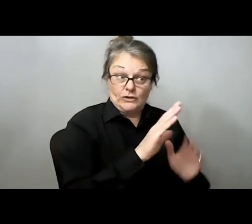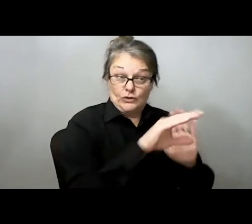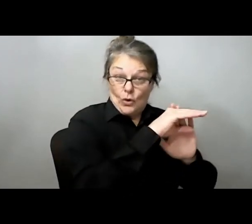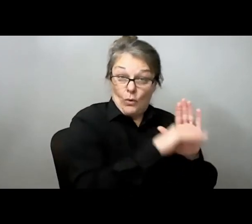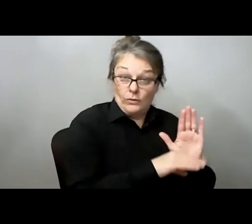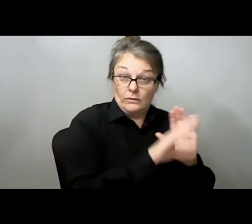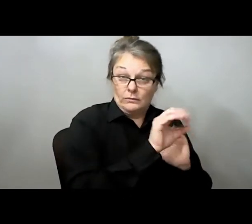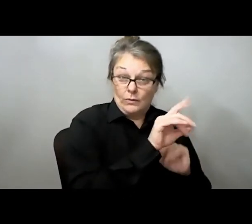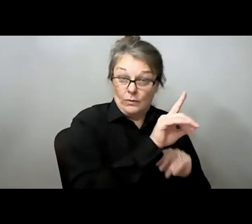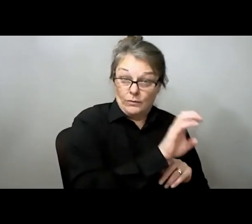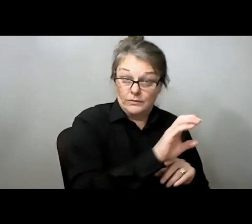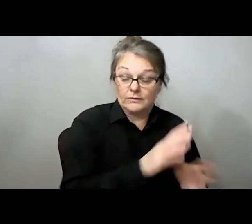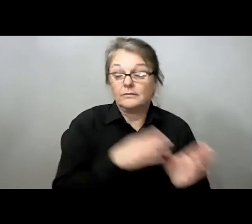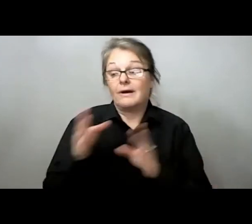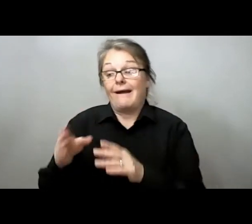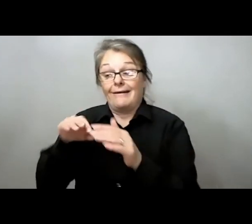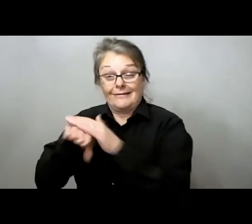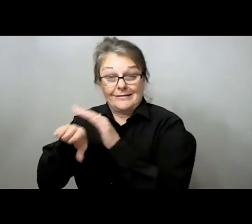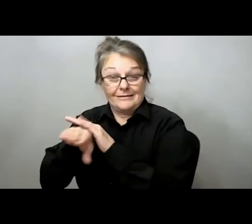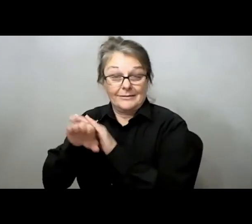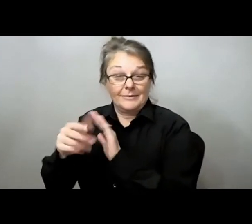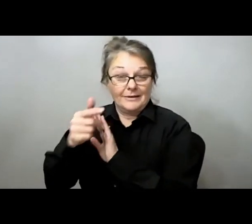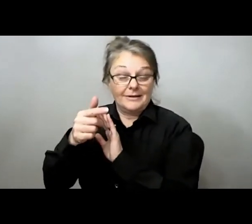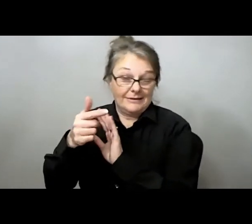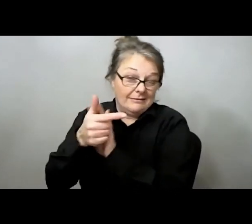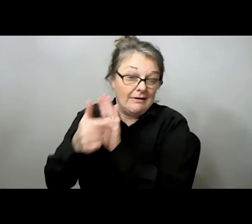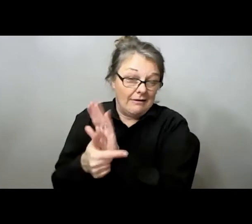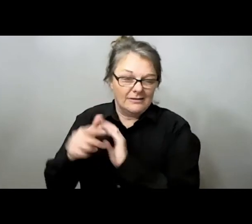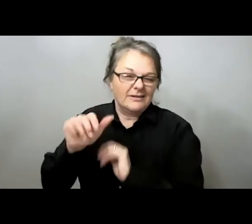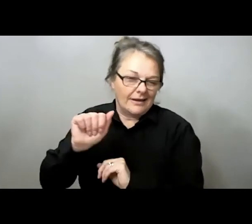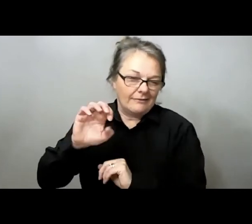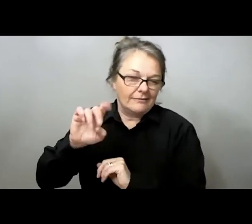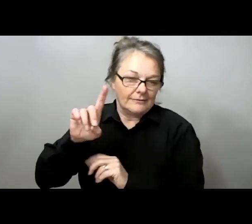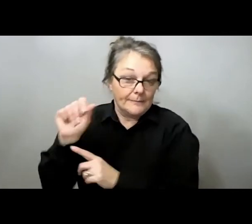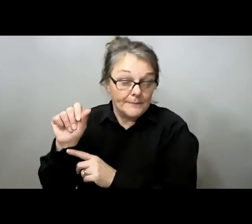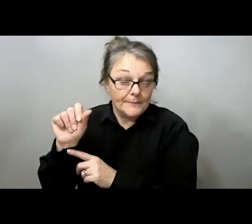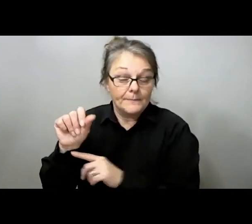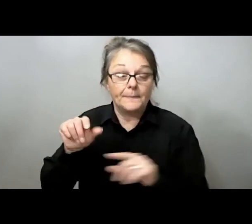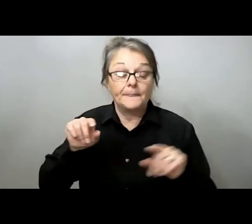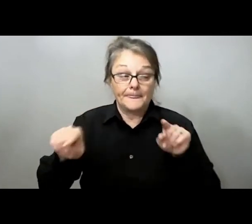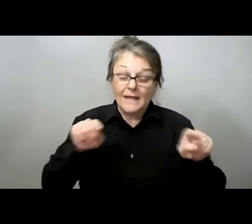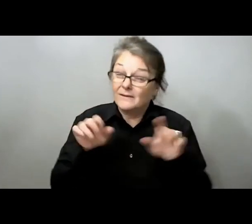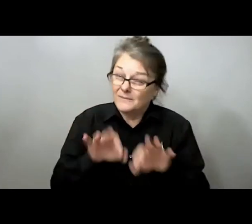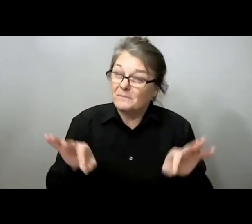AND THE ACCESSIBILITY LAWS, THE AODA, ARE IMPORTANT TO KNOW.